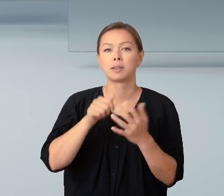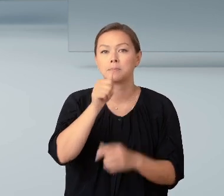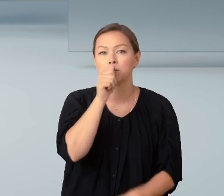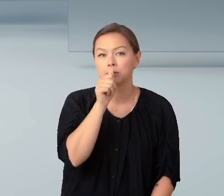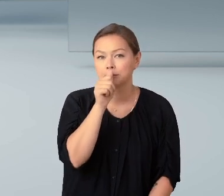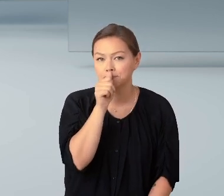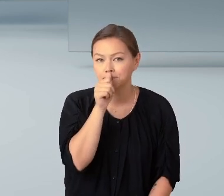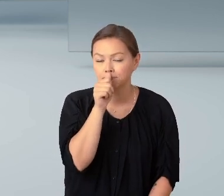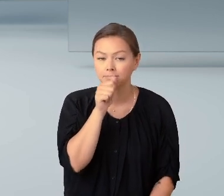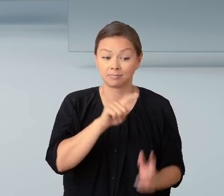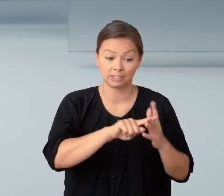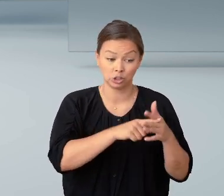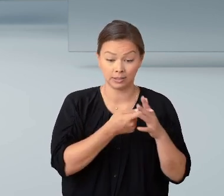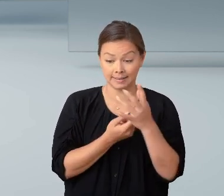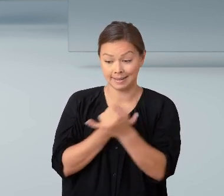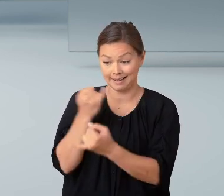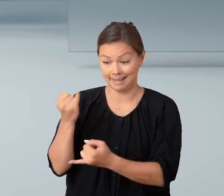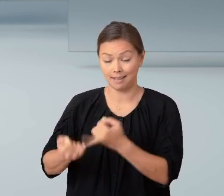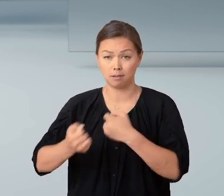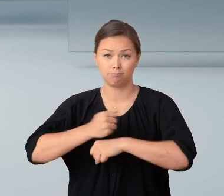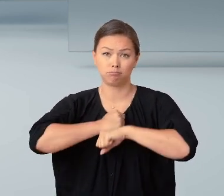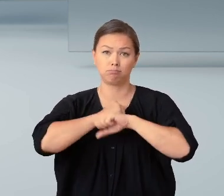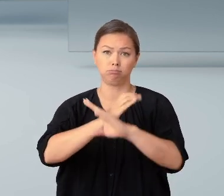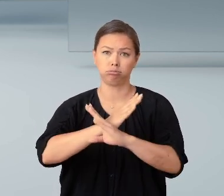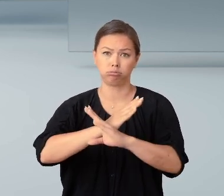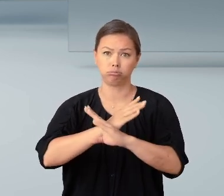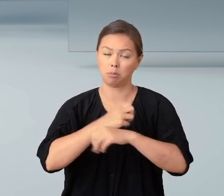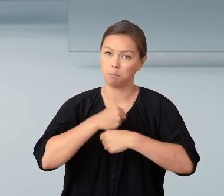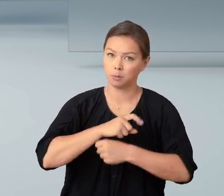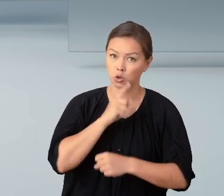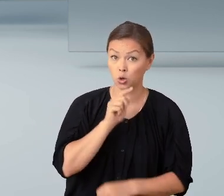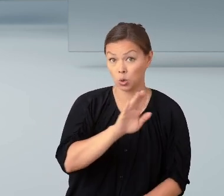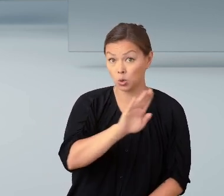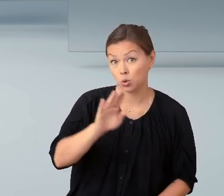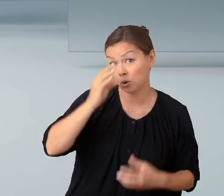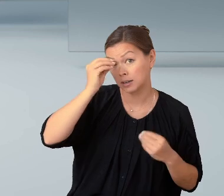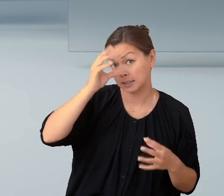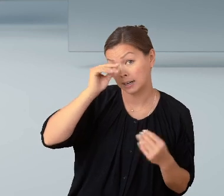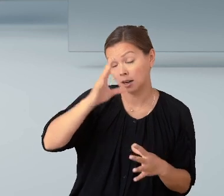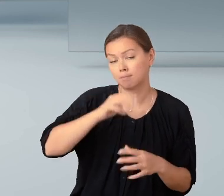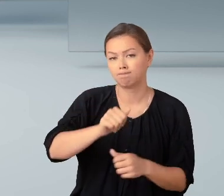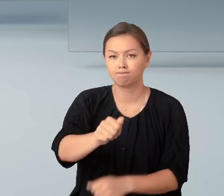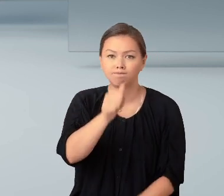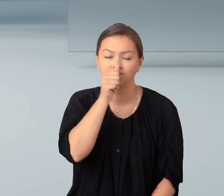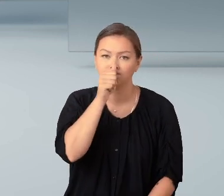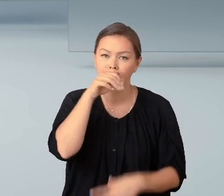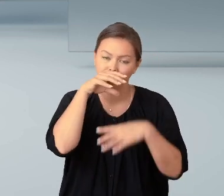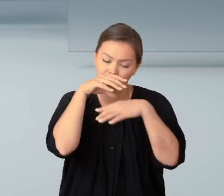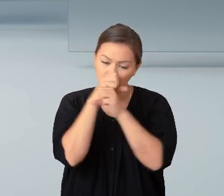ensures that your data is private. It's your data, no one else's.